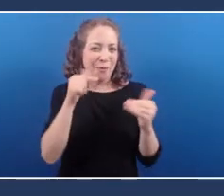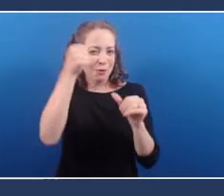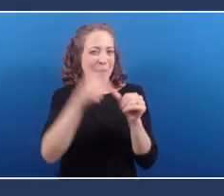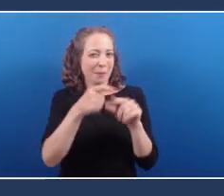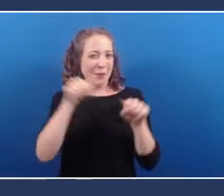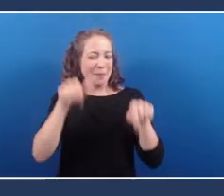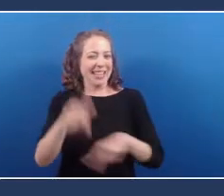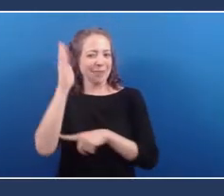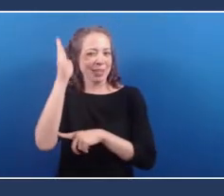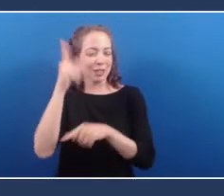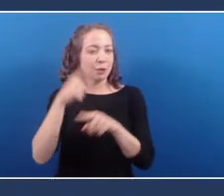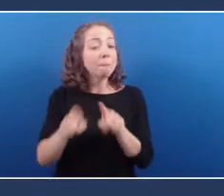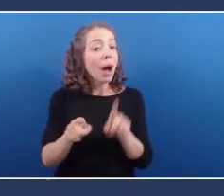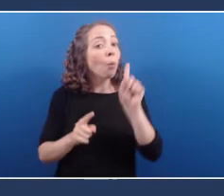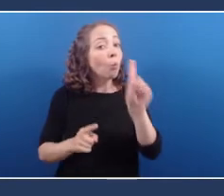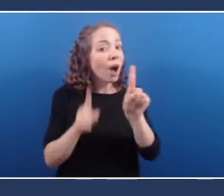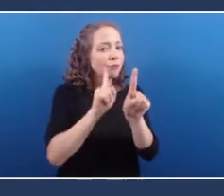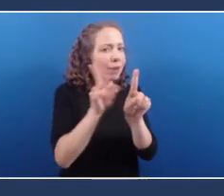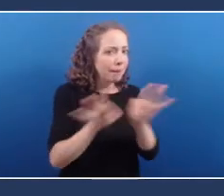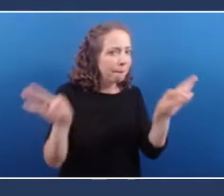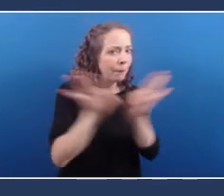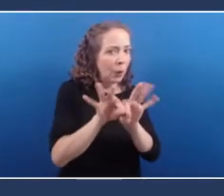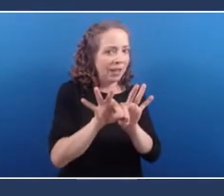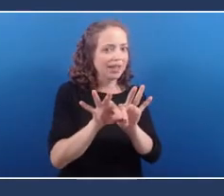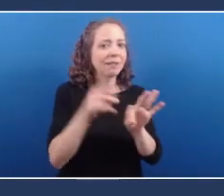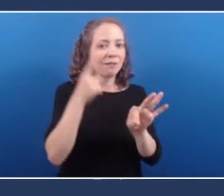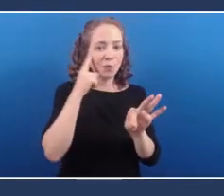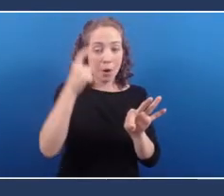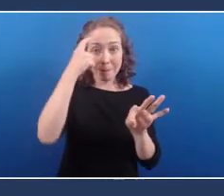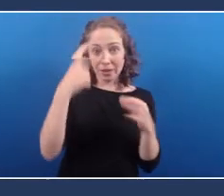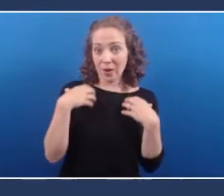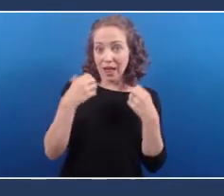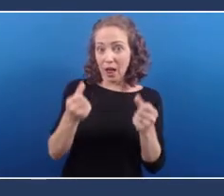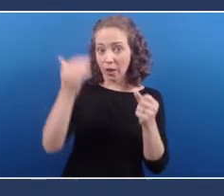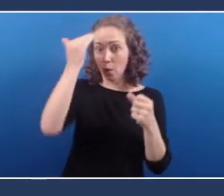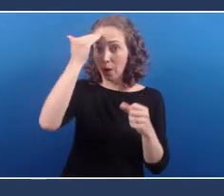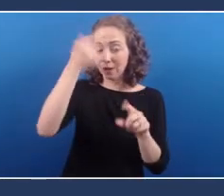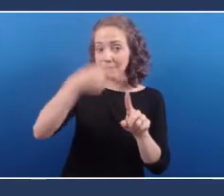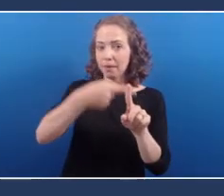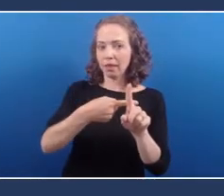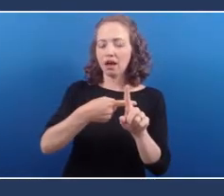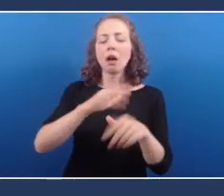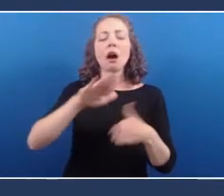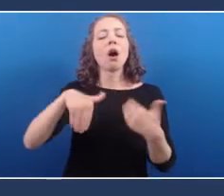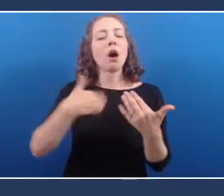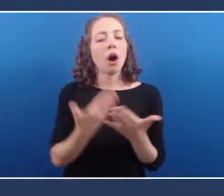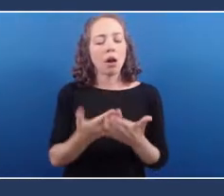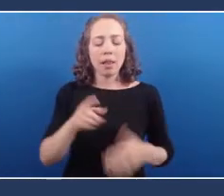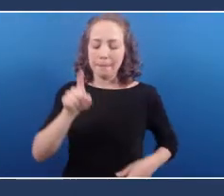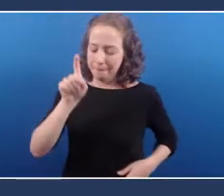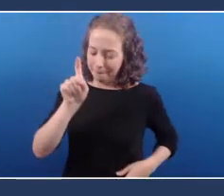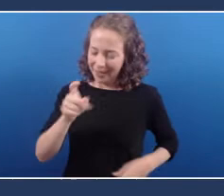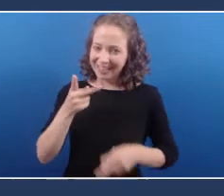But one thing as it comes down to Mental Health Awareness Month, is that we all have to take the time to take care of ourselves.